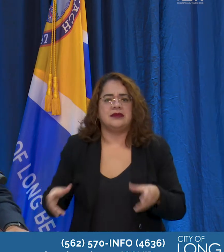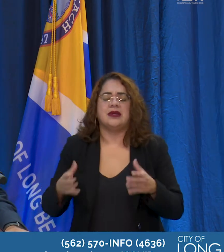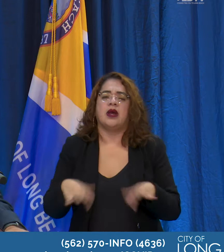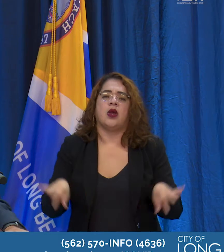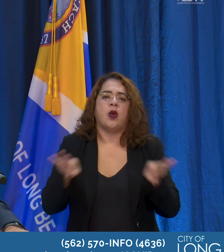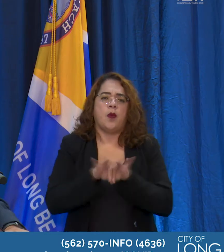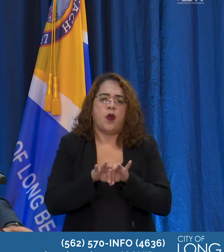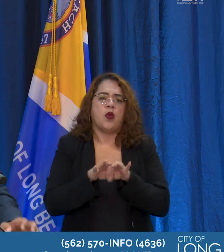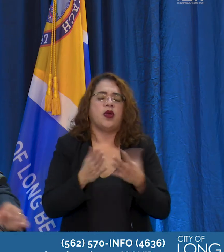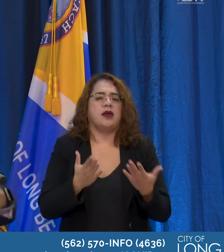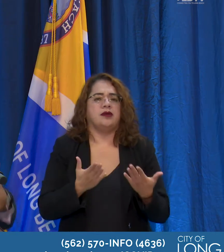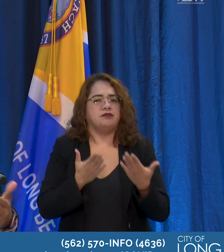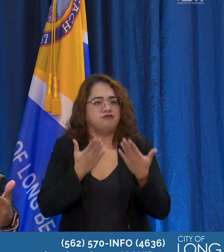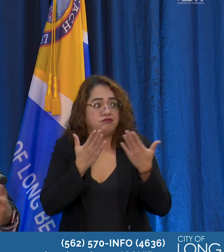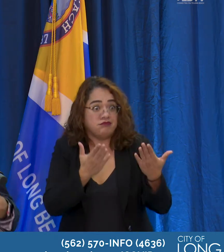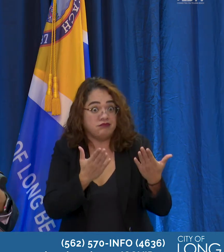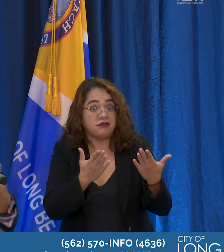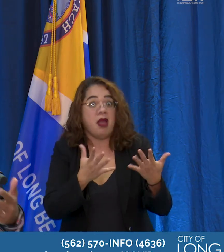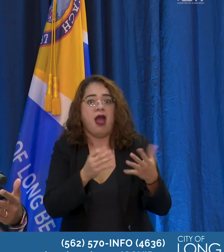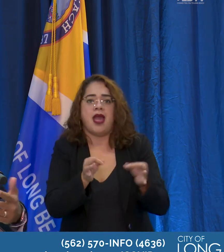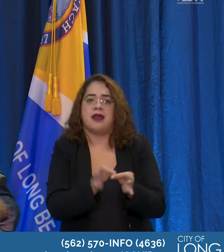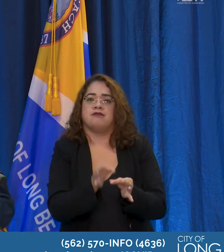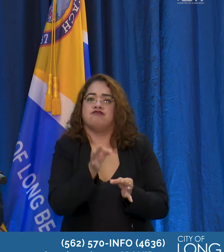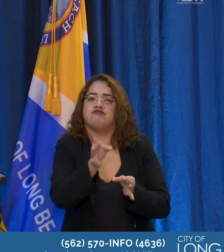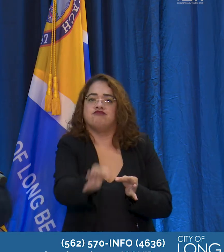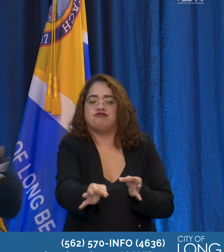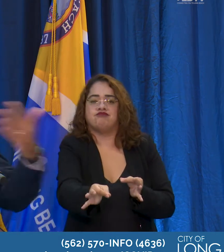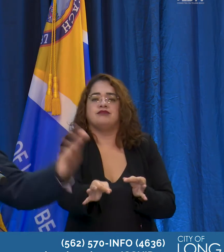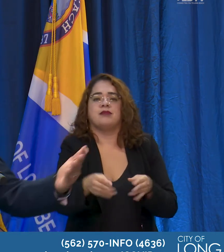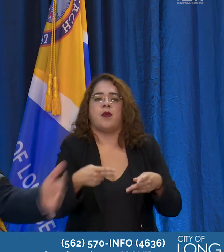for us. We've extended all those permits all the way through